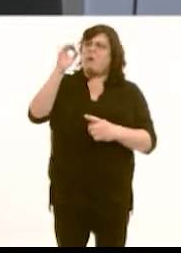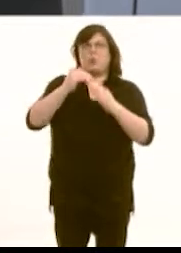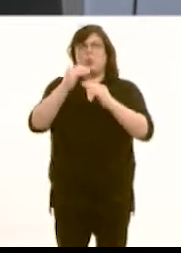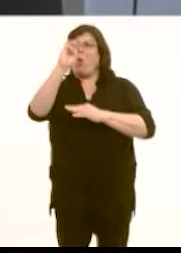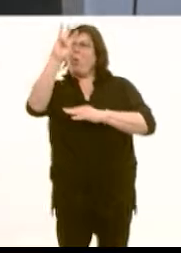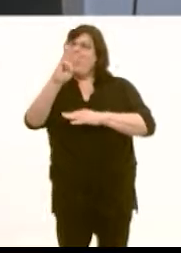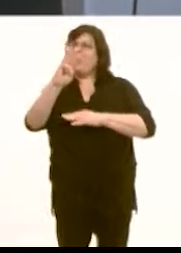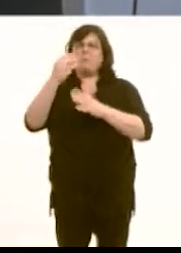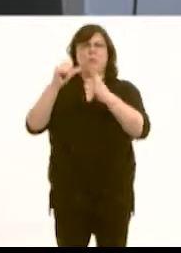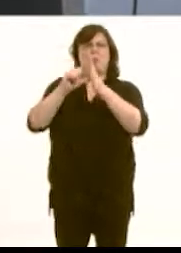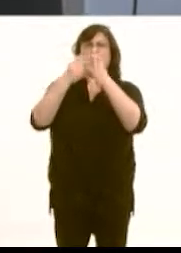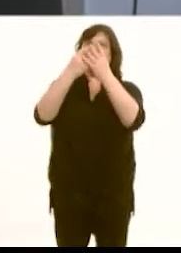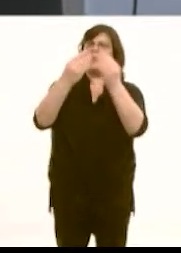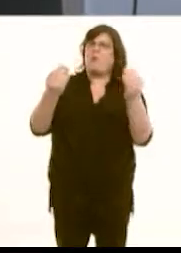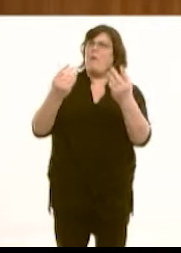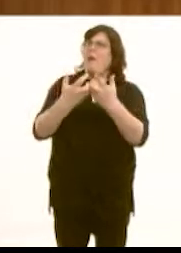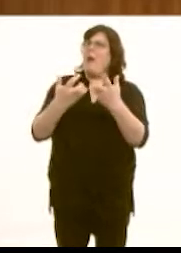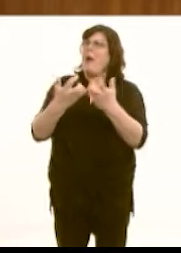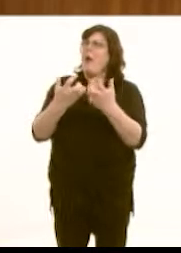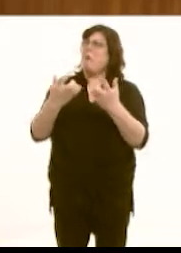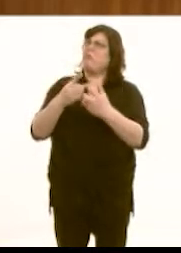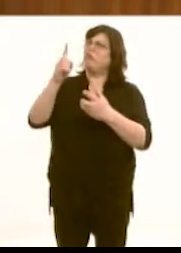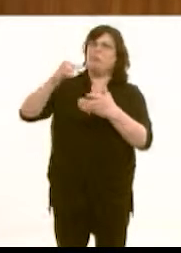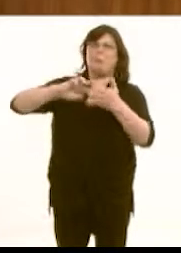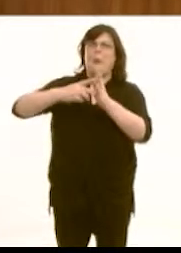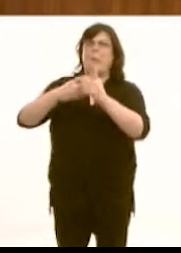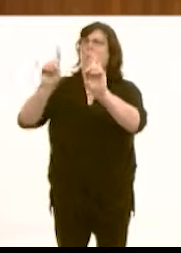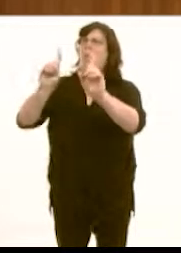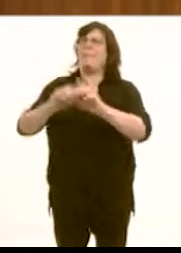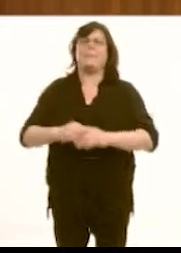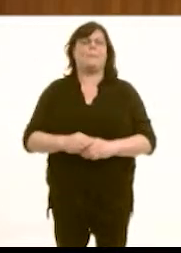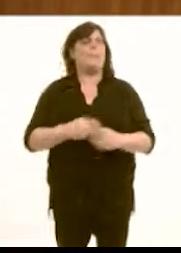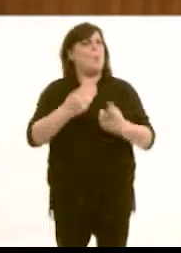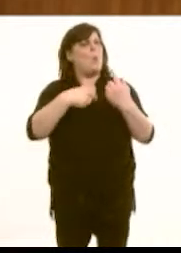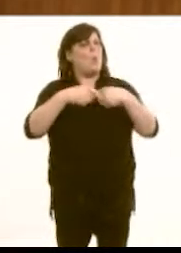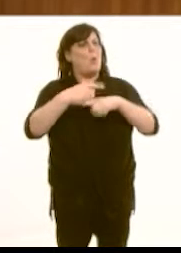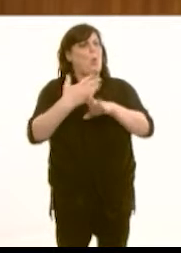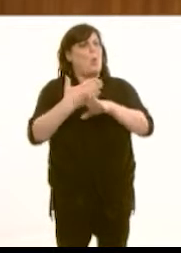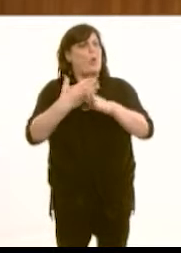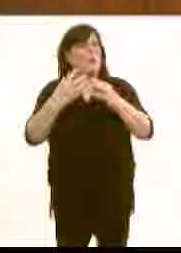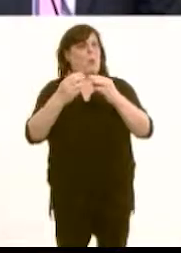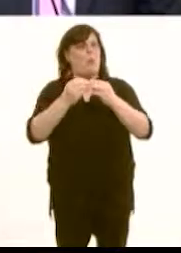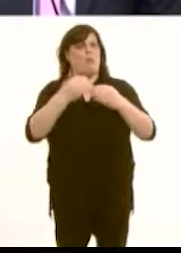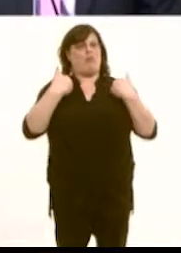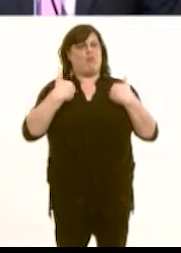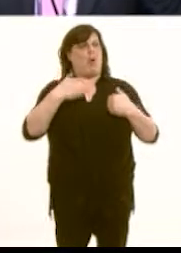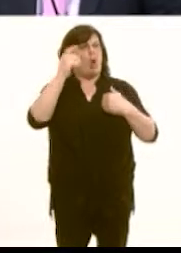of GP out-of-hours care? Carwyn Jones: Weíre working with both the royal college and, indeed, the British Medical Association to address those issues.